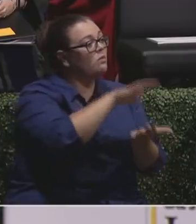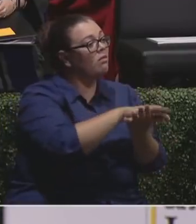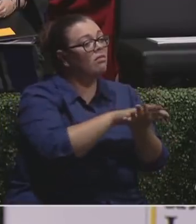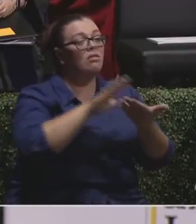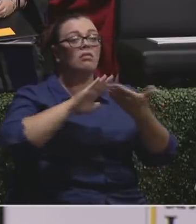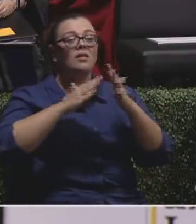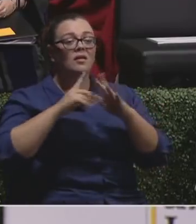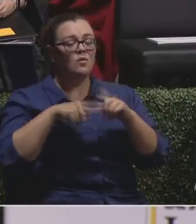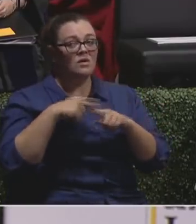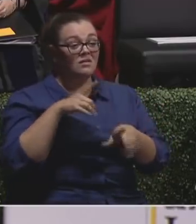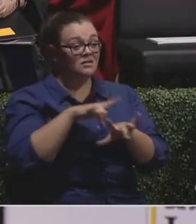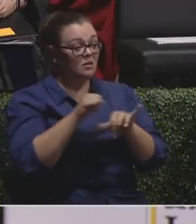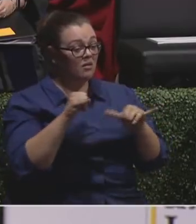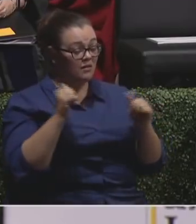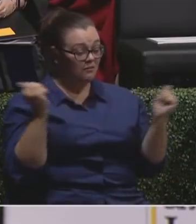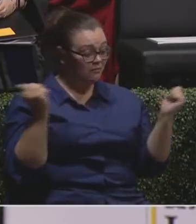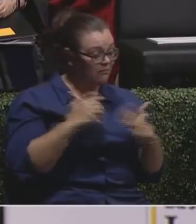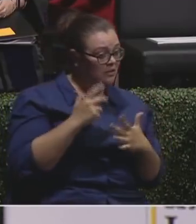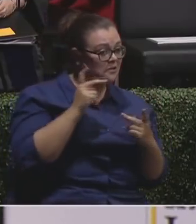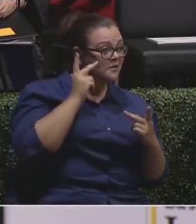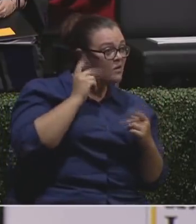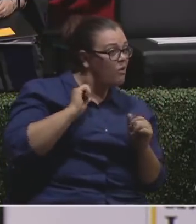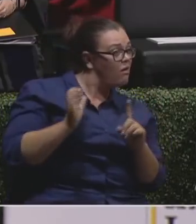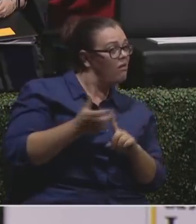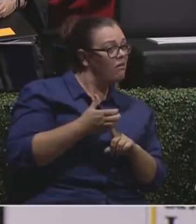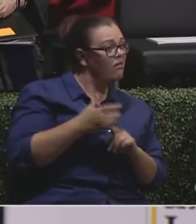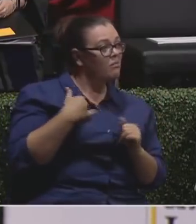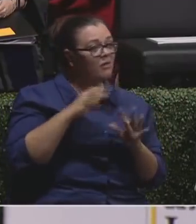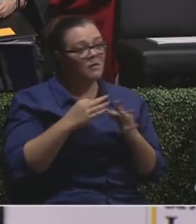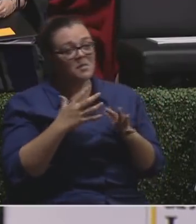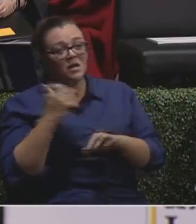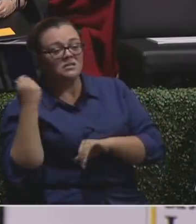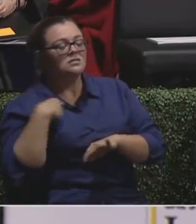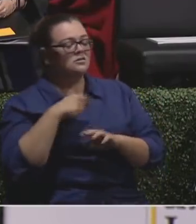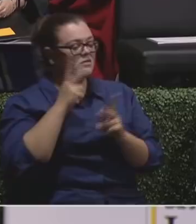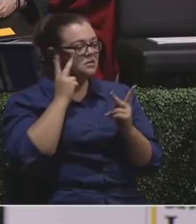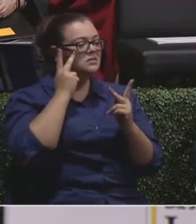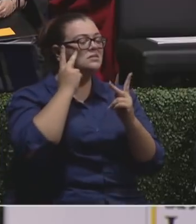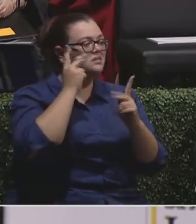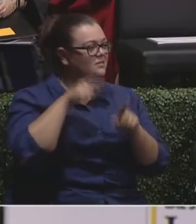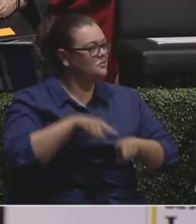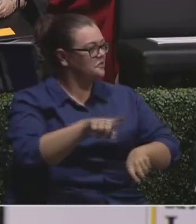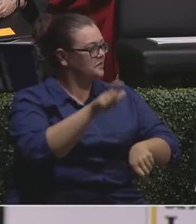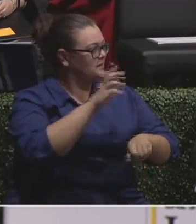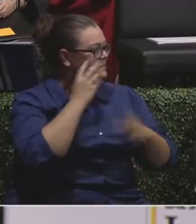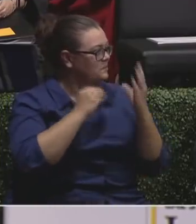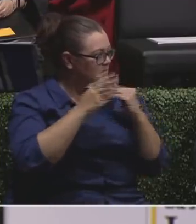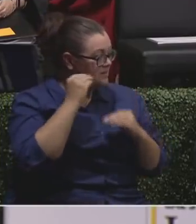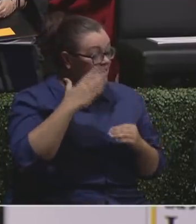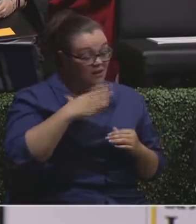AND UNDERSTAND THE EMOTIONAL TOLL IT TAKES TO FULLY ENGAGE IN SCHOOL AND IN COMMUNITY WHEN YOU LIVE IN FEAR FOR YOURSELF AND YOUR LOVED ONES.